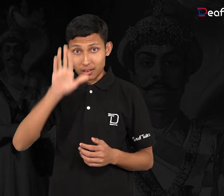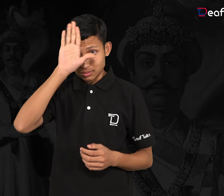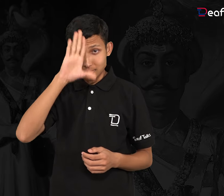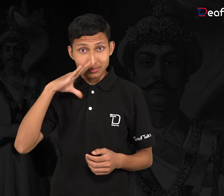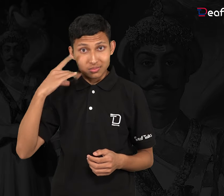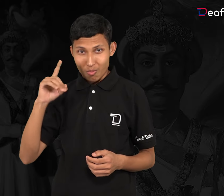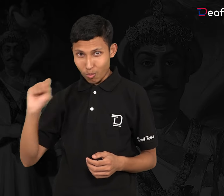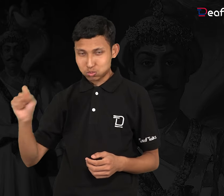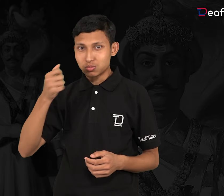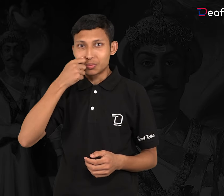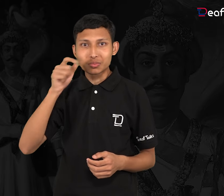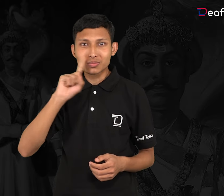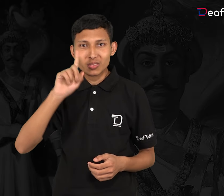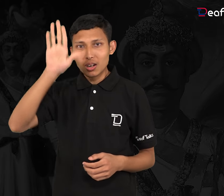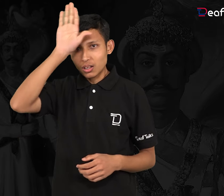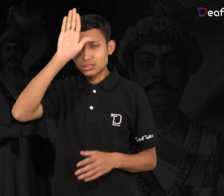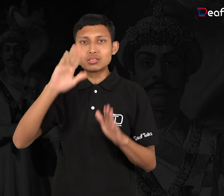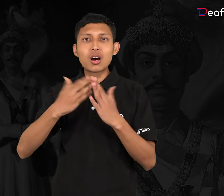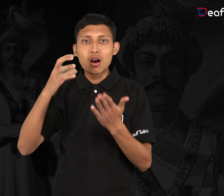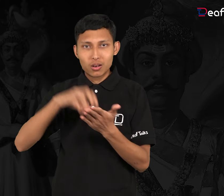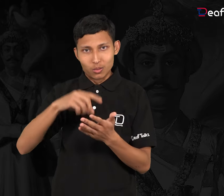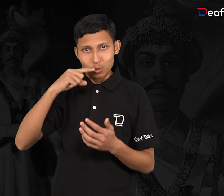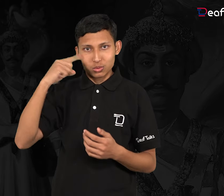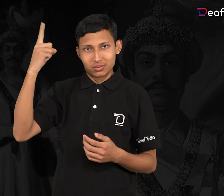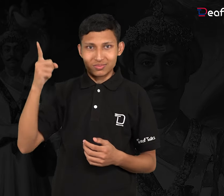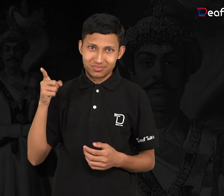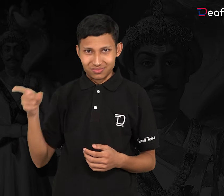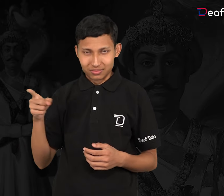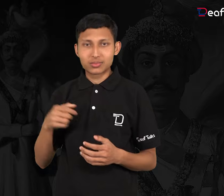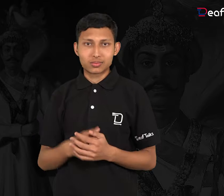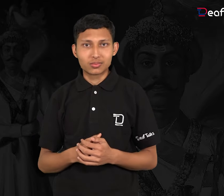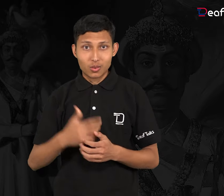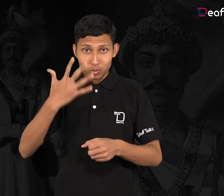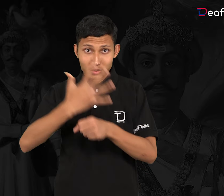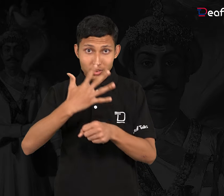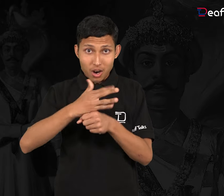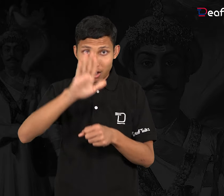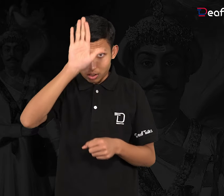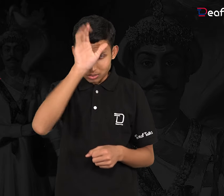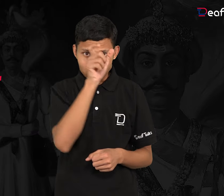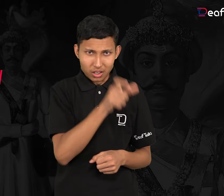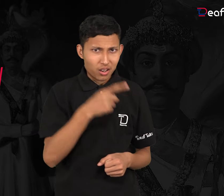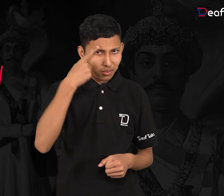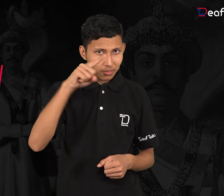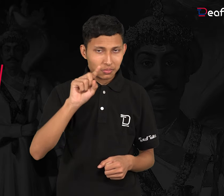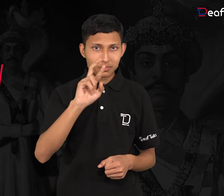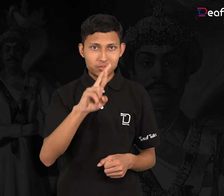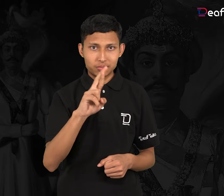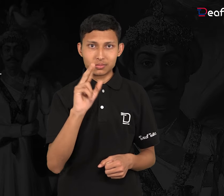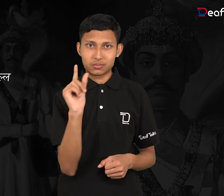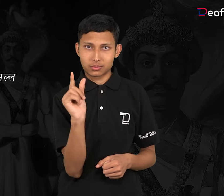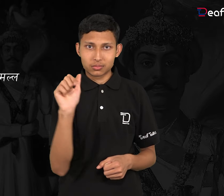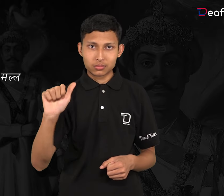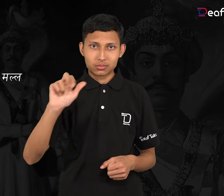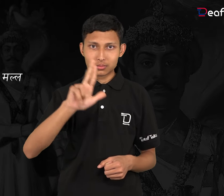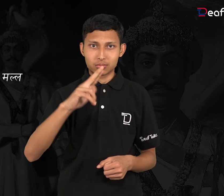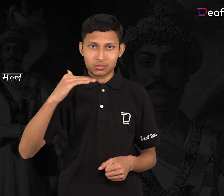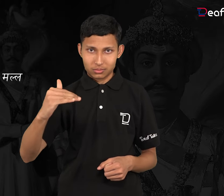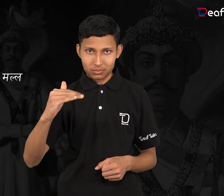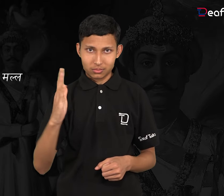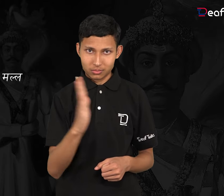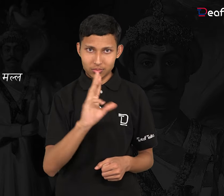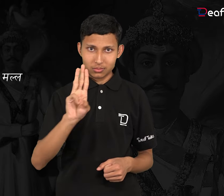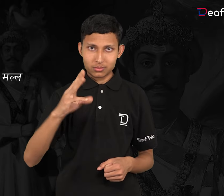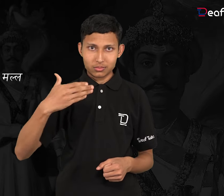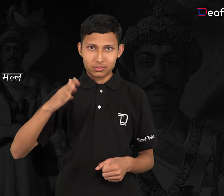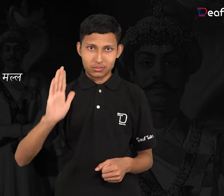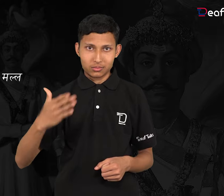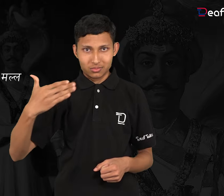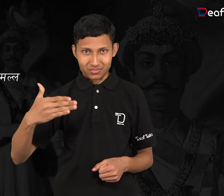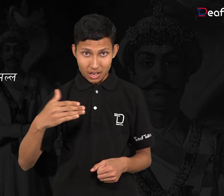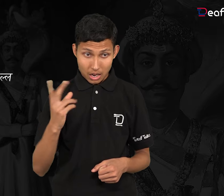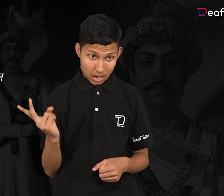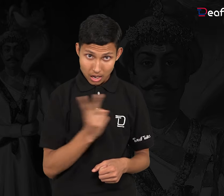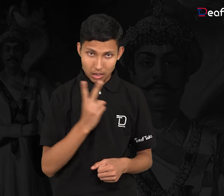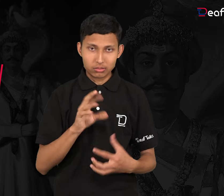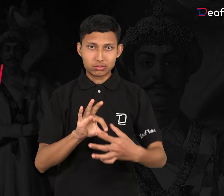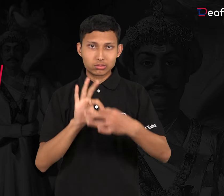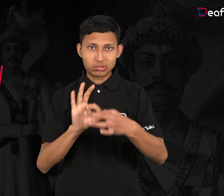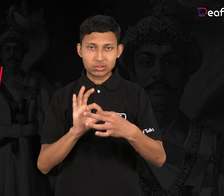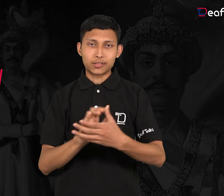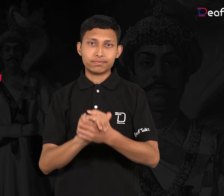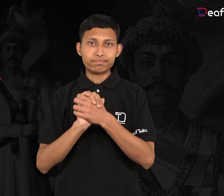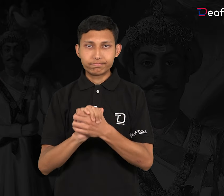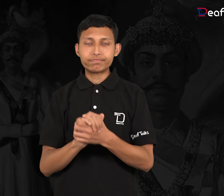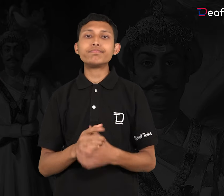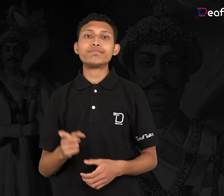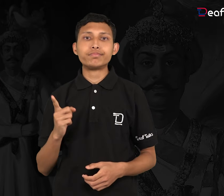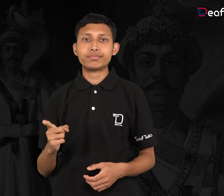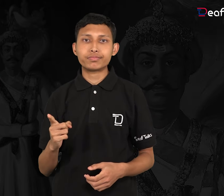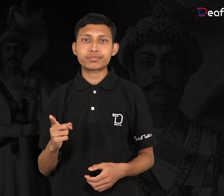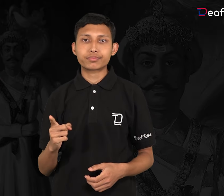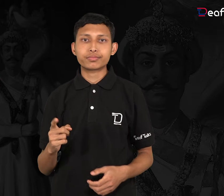He established a friendship between Gorkha and Bhaktapur by replacing the king of Bhaktapur Ranjit Malla with his father Narabhupal Shah.